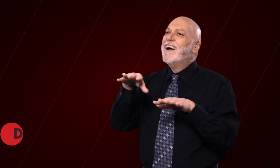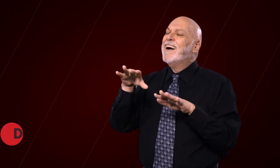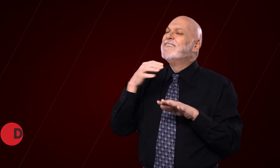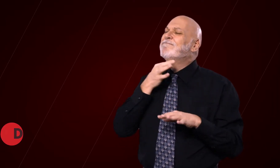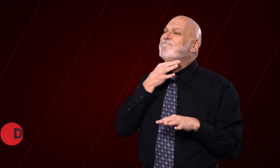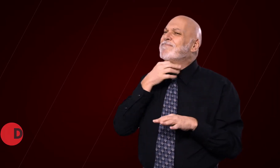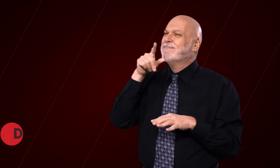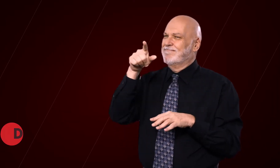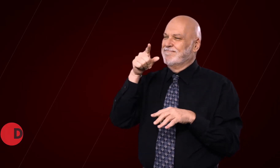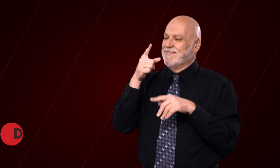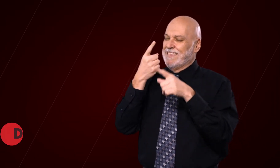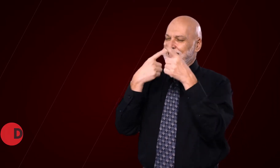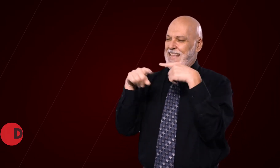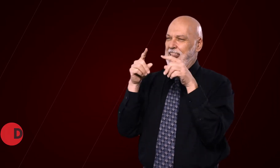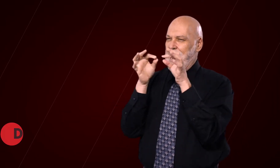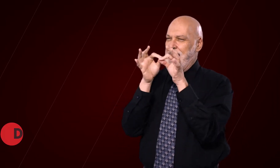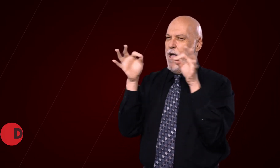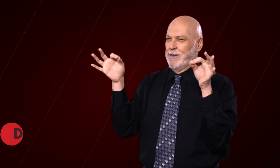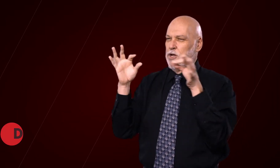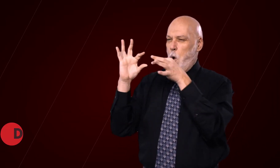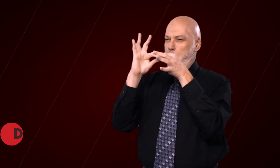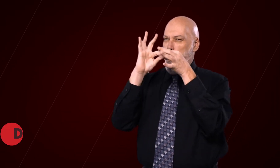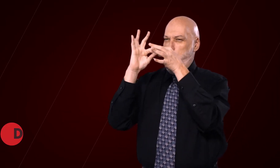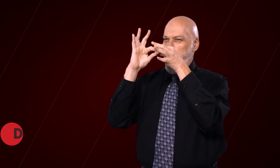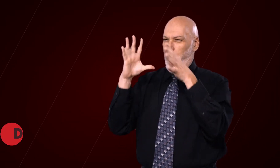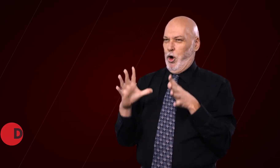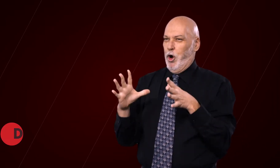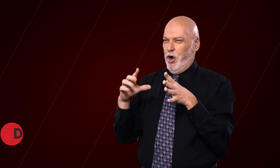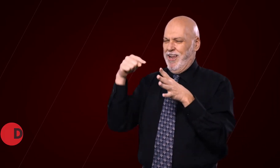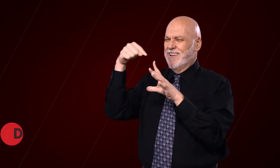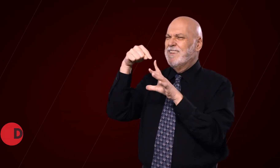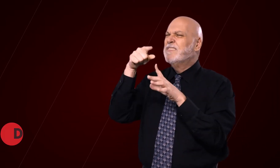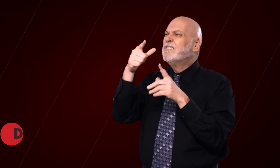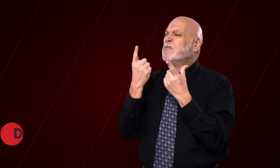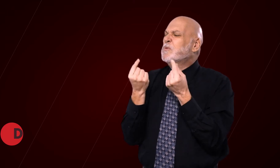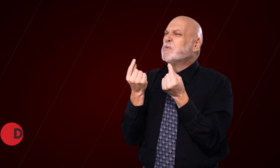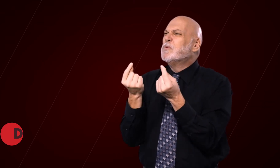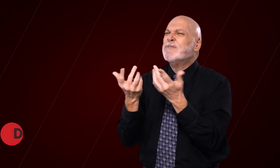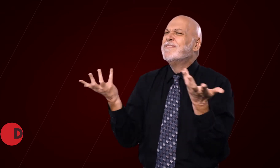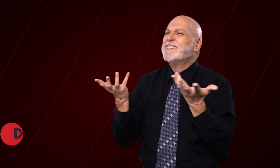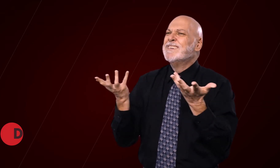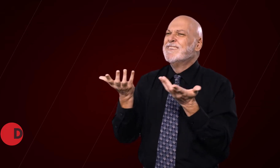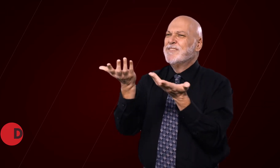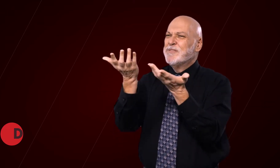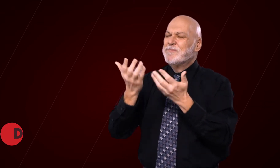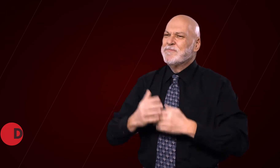[Anselmo]: What do you do as Sign Language Coordinator?